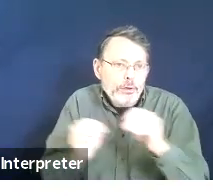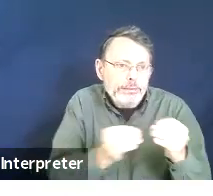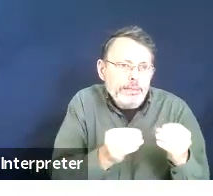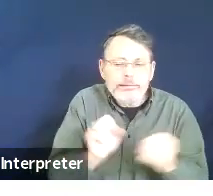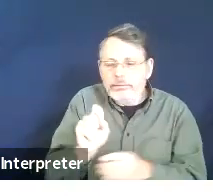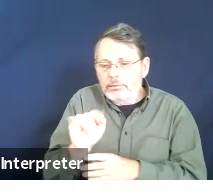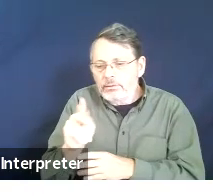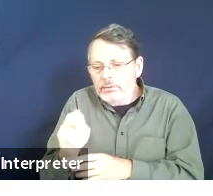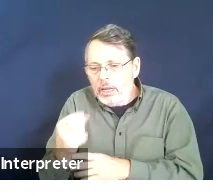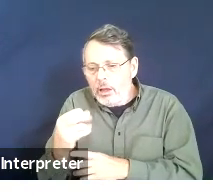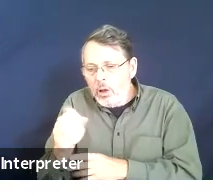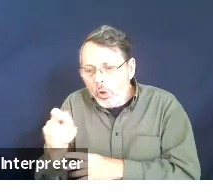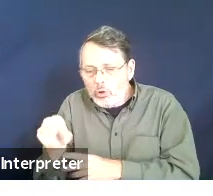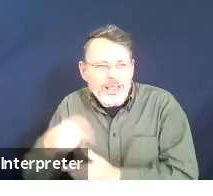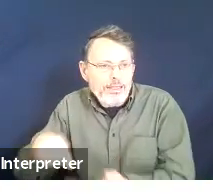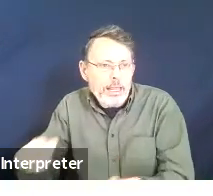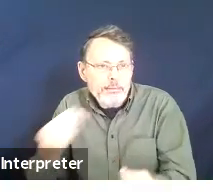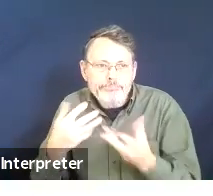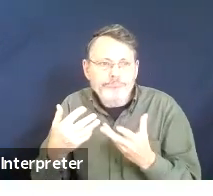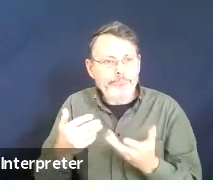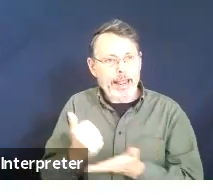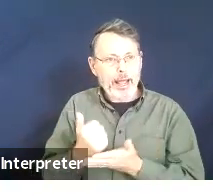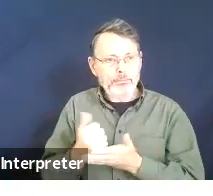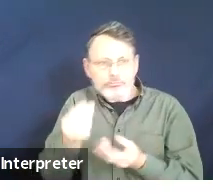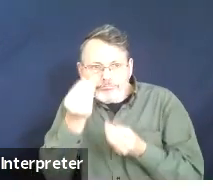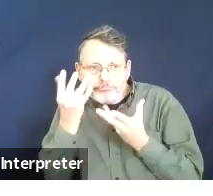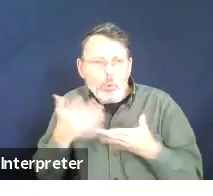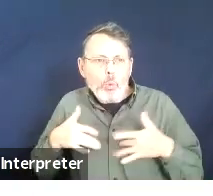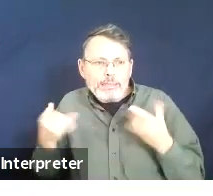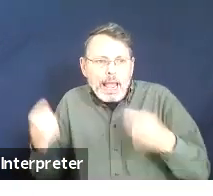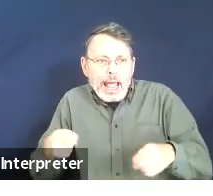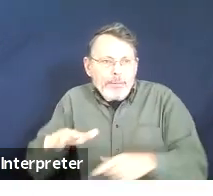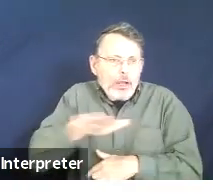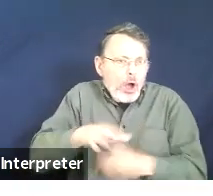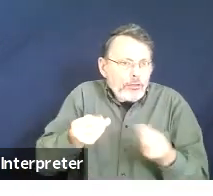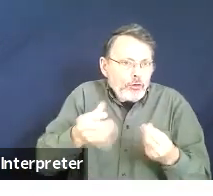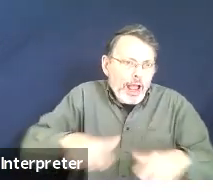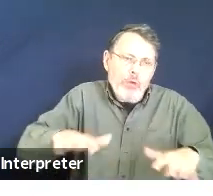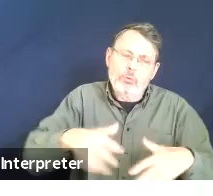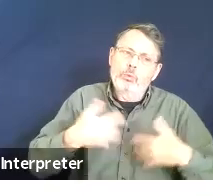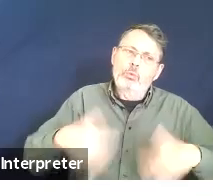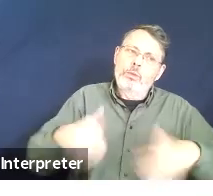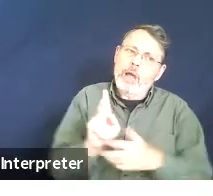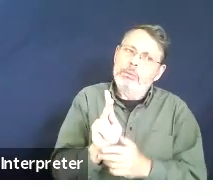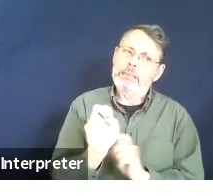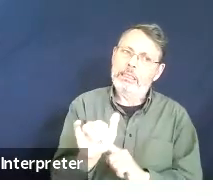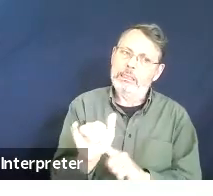have them provide us visibility on what is happening on the ground was key in shaping